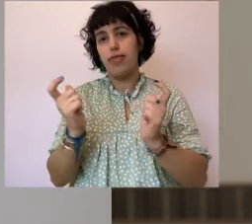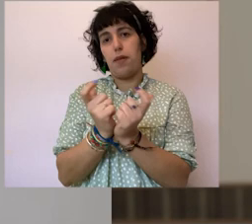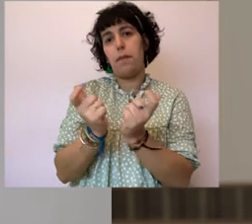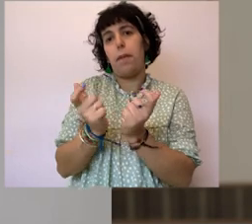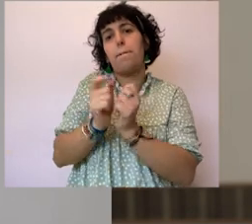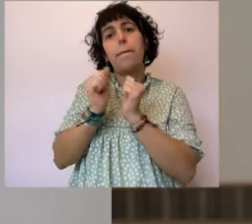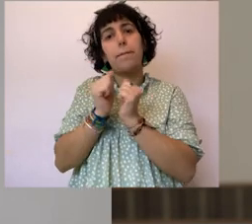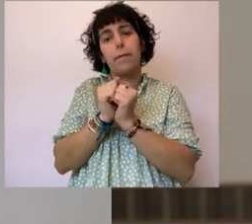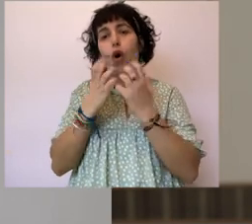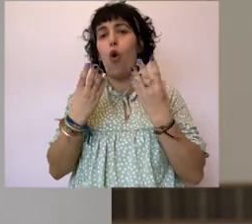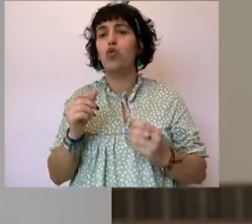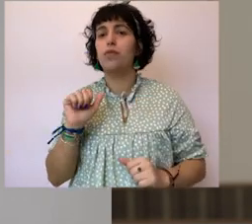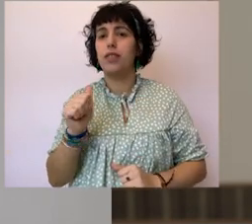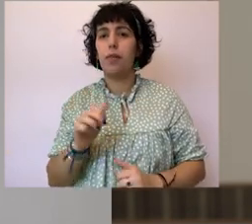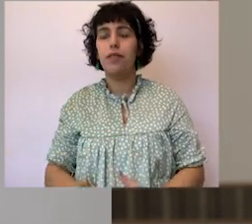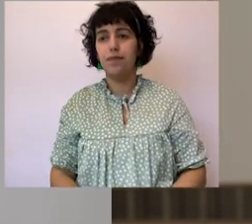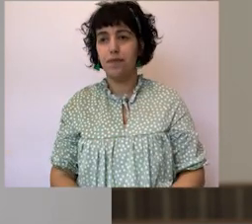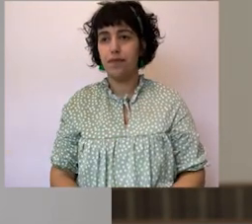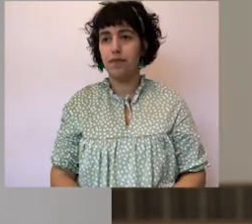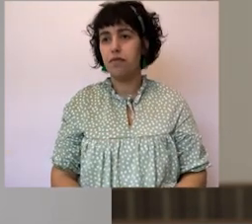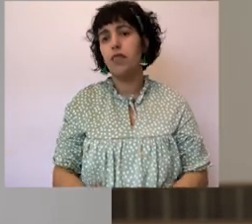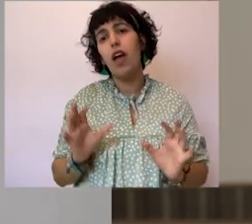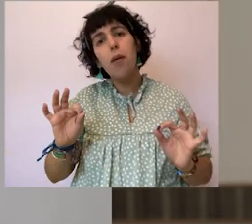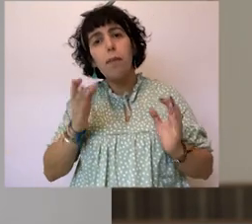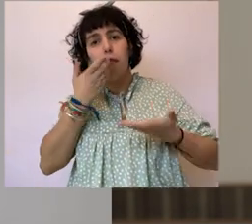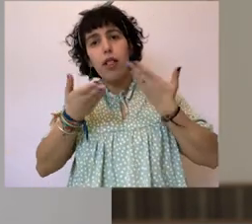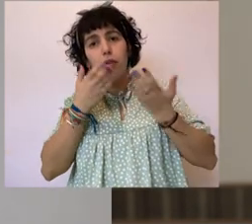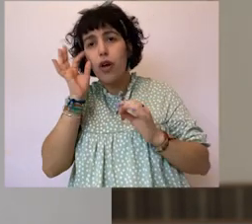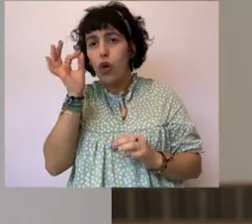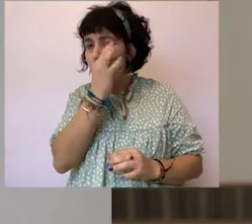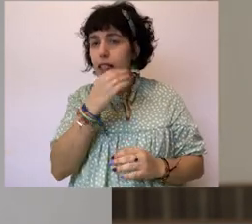"Cause yeah, you don't always go and tell and you can't tell"